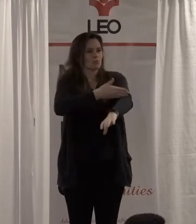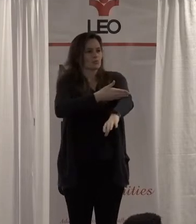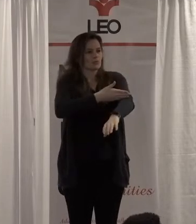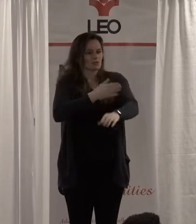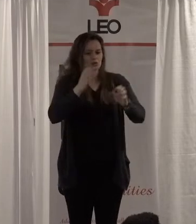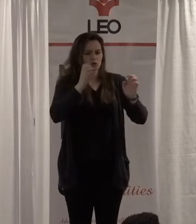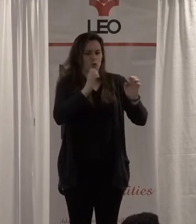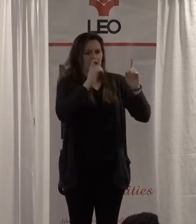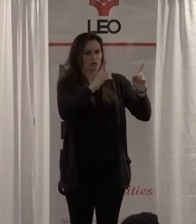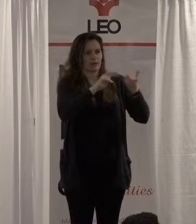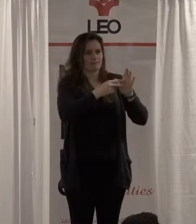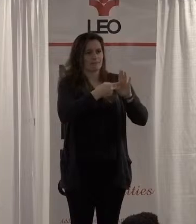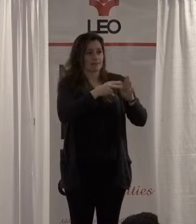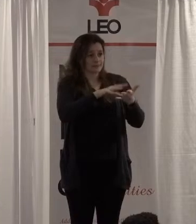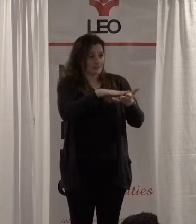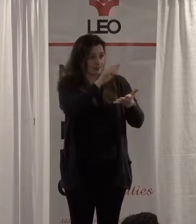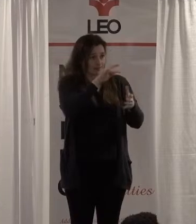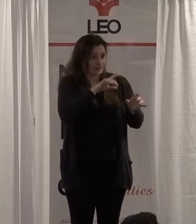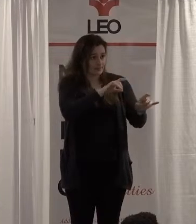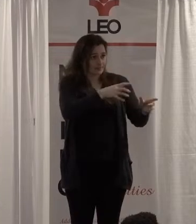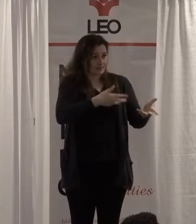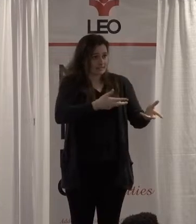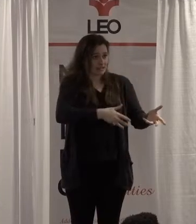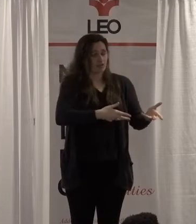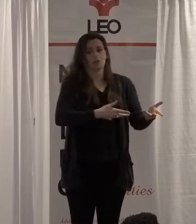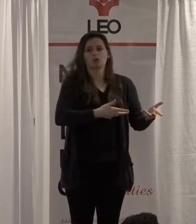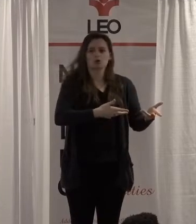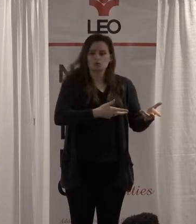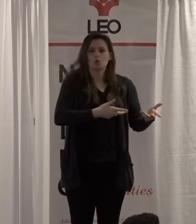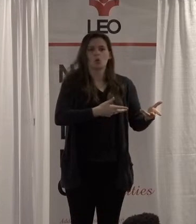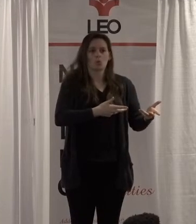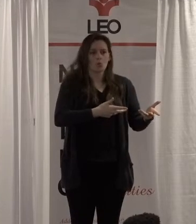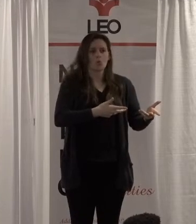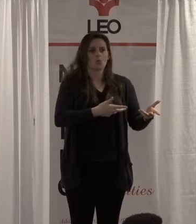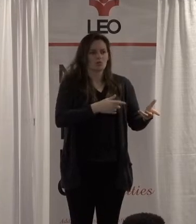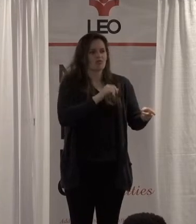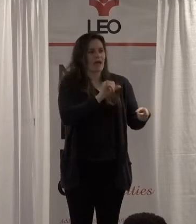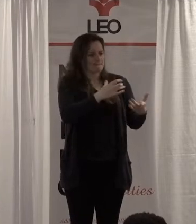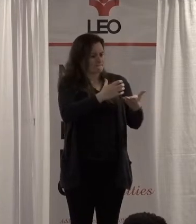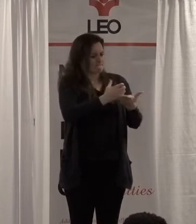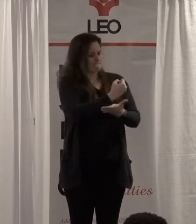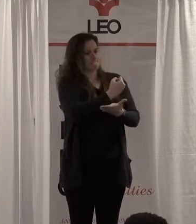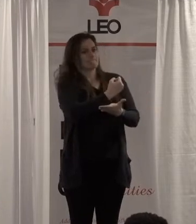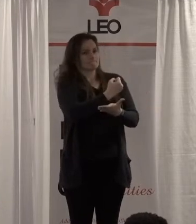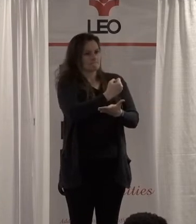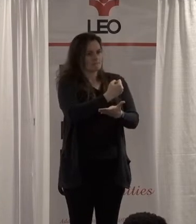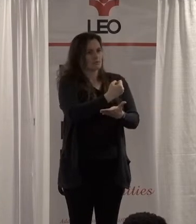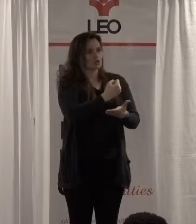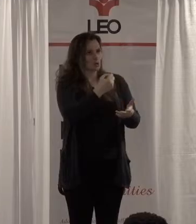AND AWARENESS ABOUT EACH OTHER'S RIGHTS BUT IT'S A TOOL THAT'S USED PROACTIVELY